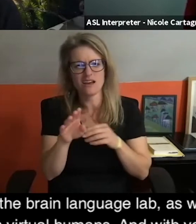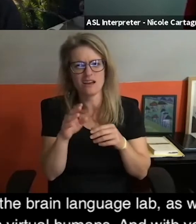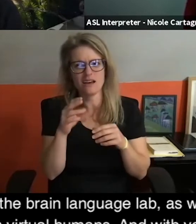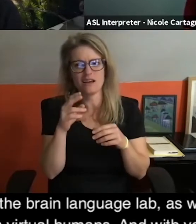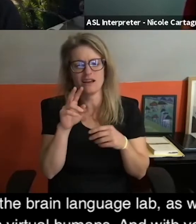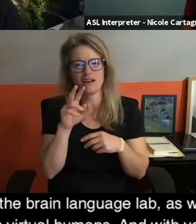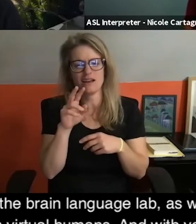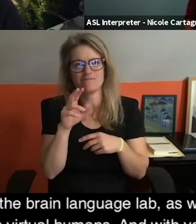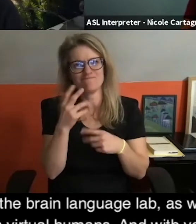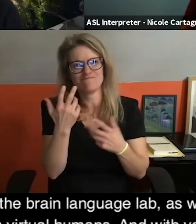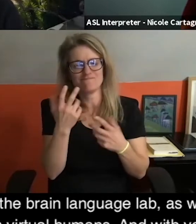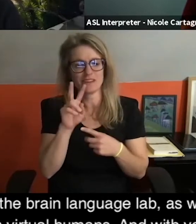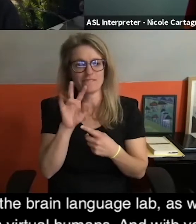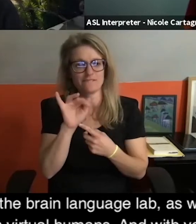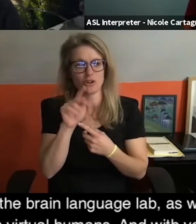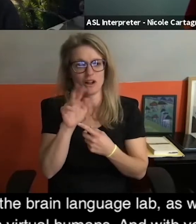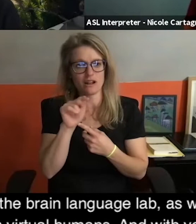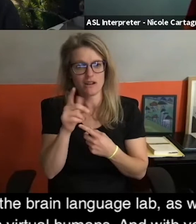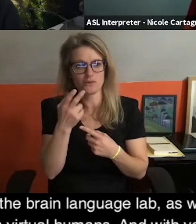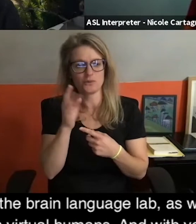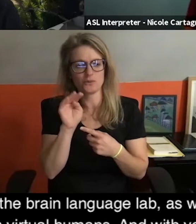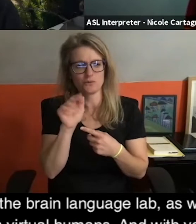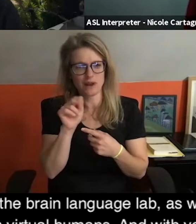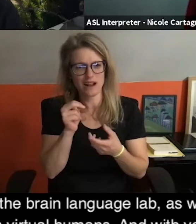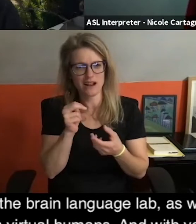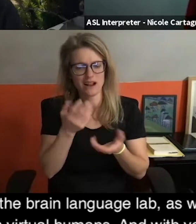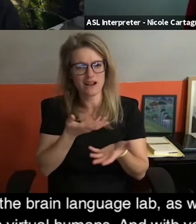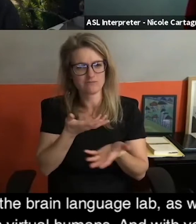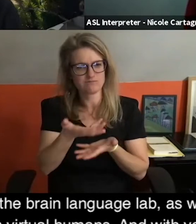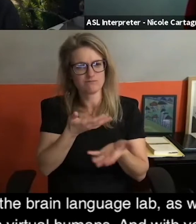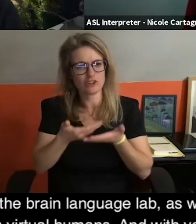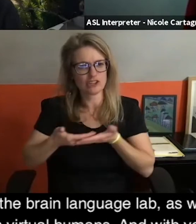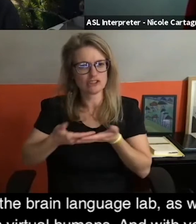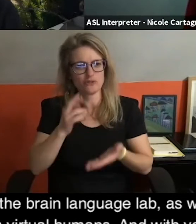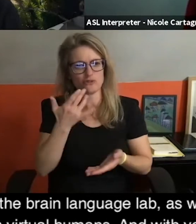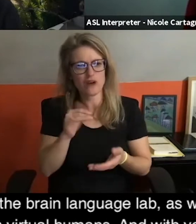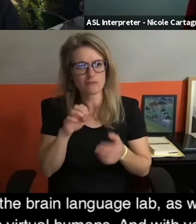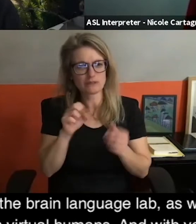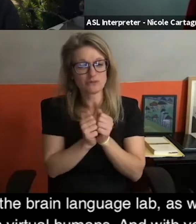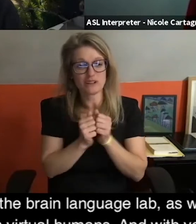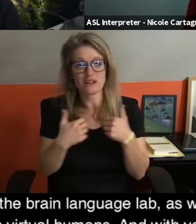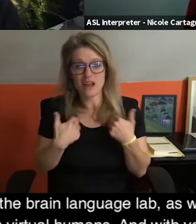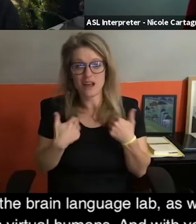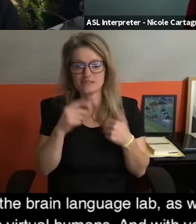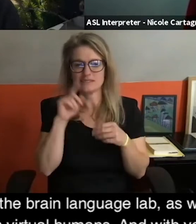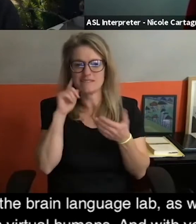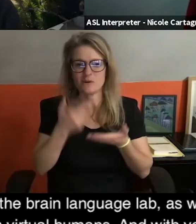brian the brain language lab as well as the motion light lab and we're also working on virtual humans